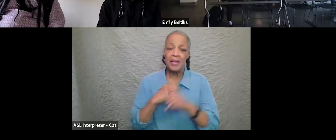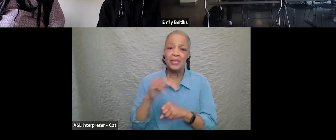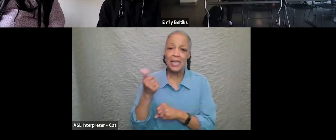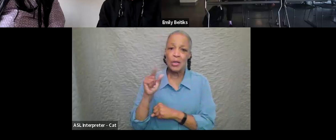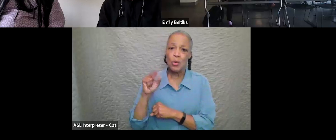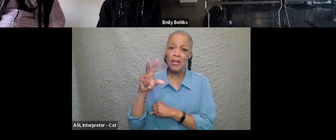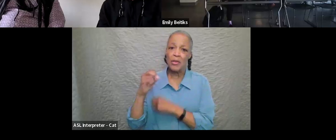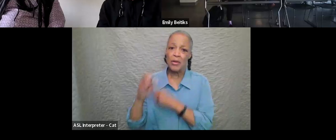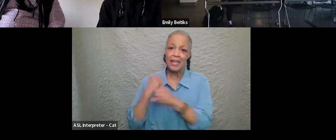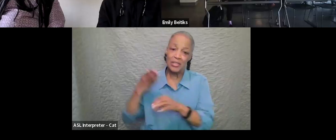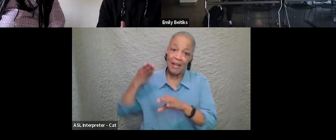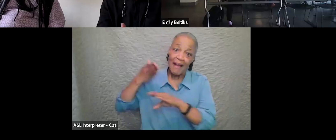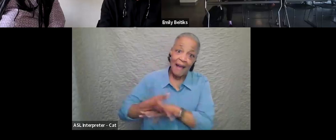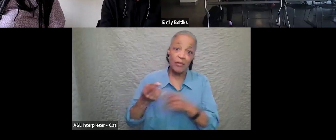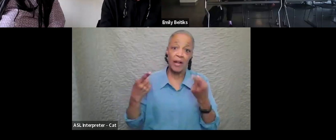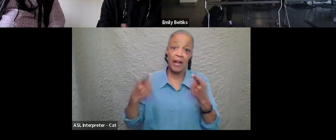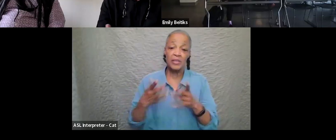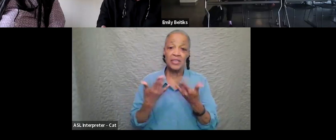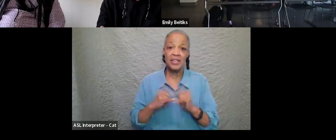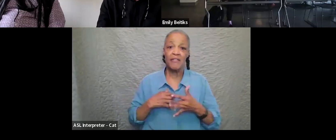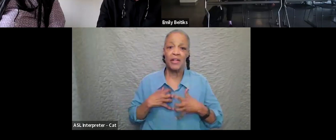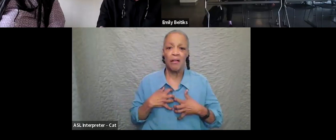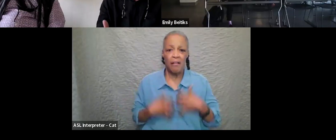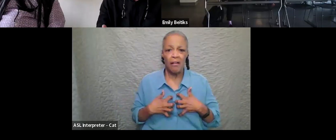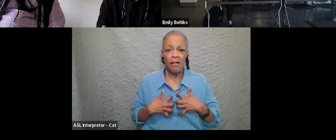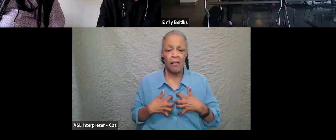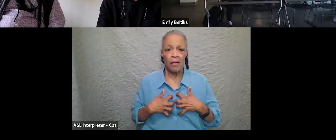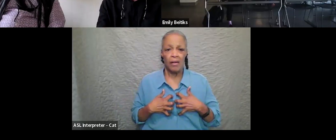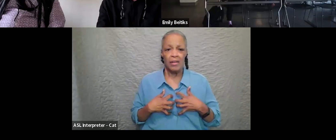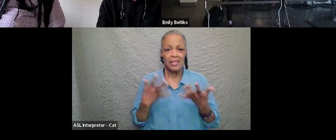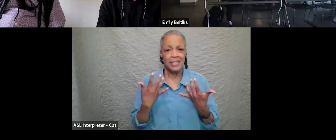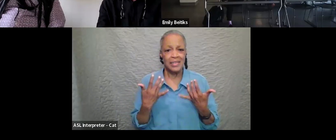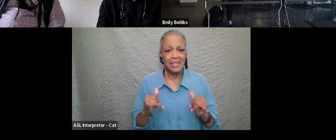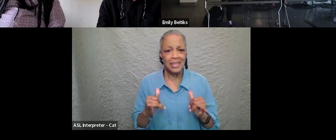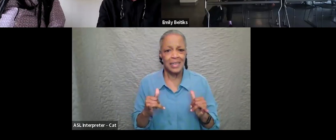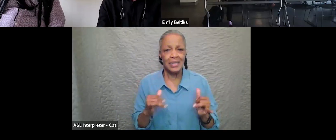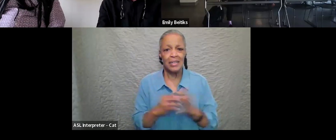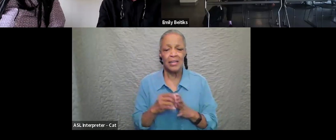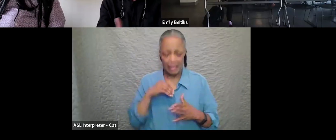It's almost as if there is a kind of radical existential break in their lives.